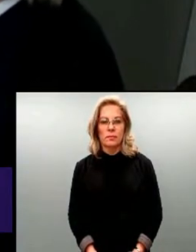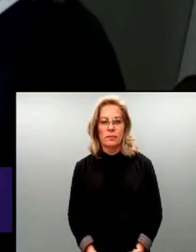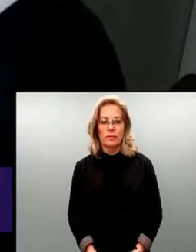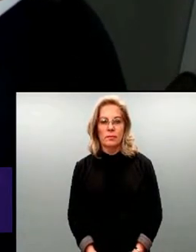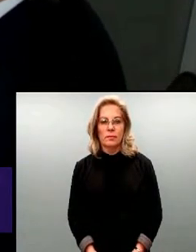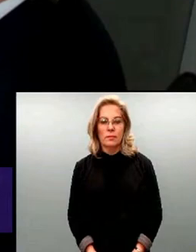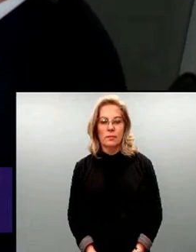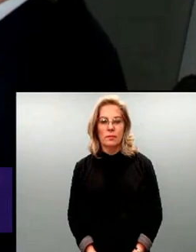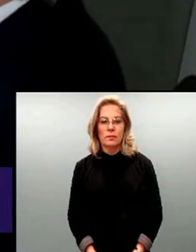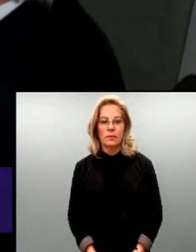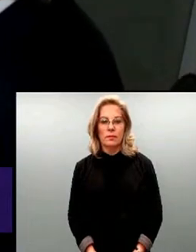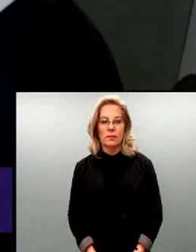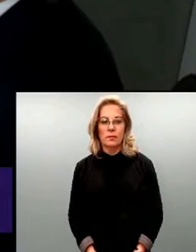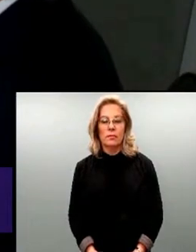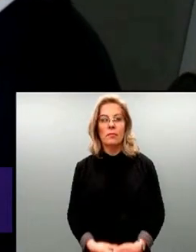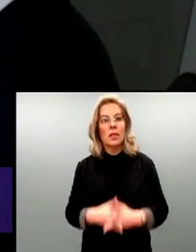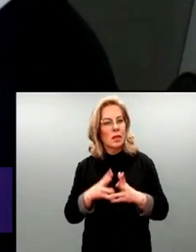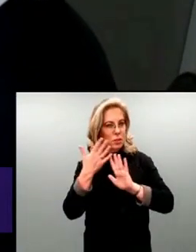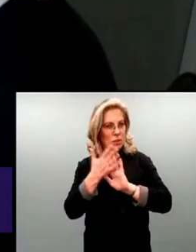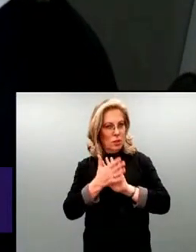So are there two types of people in that situation.